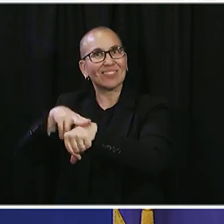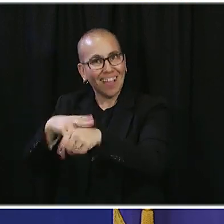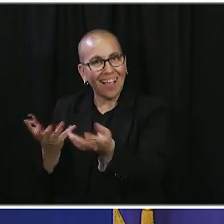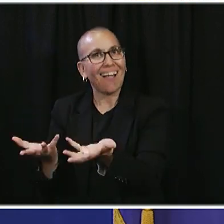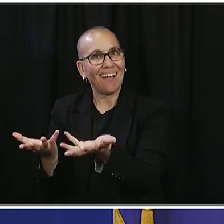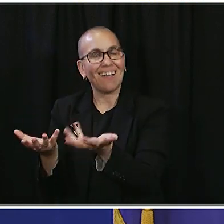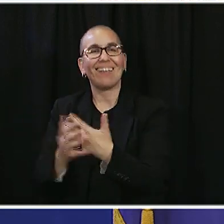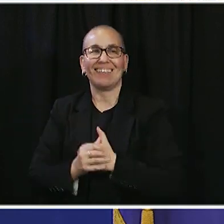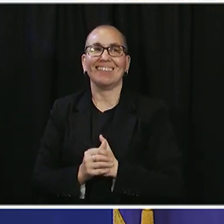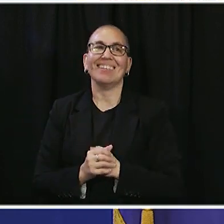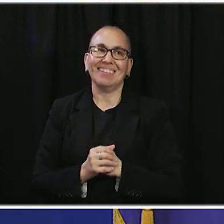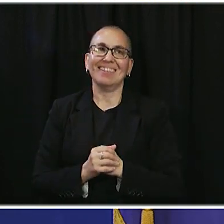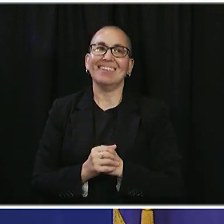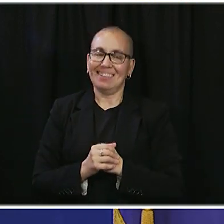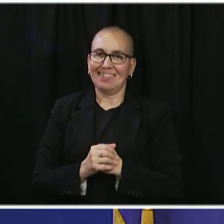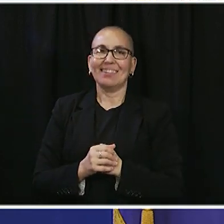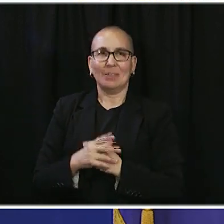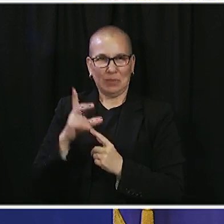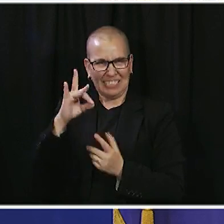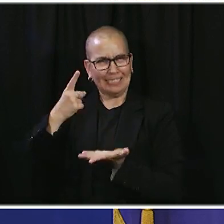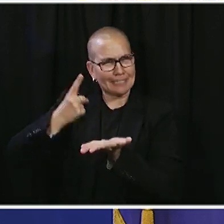EARTH NATION. WE BELIEVE VERY STRONGLY.